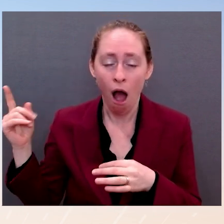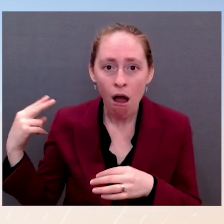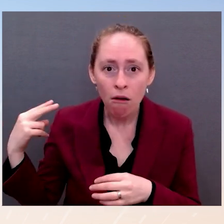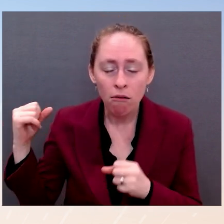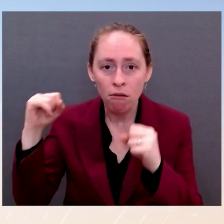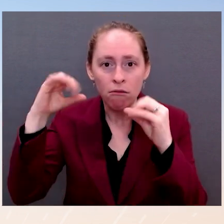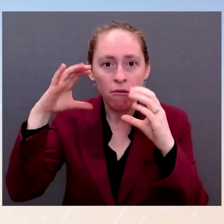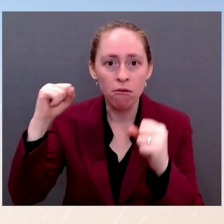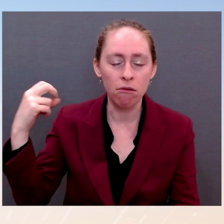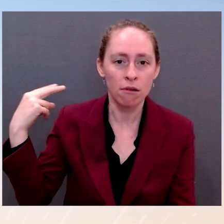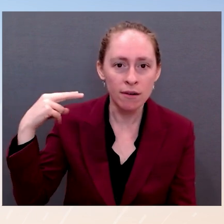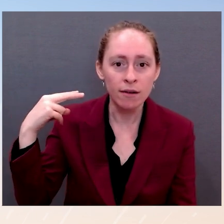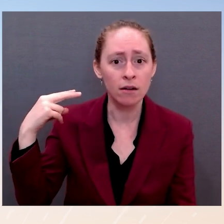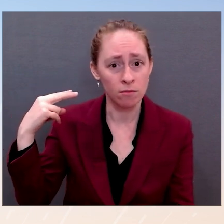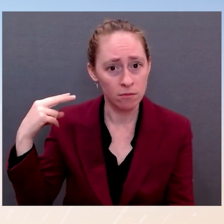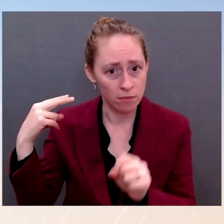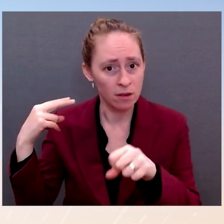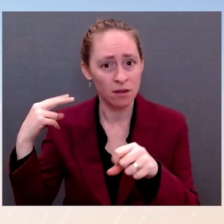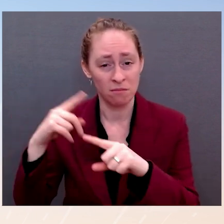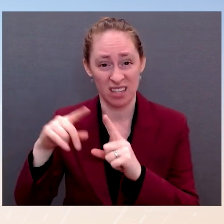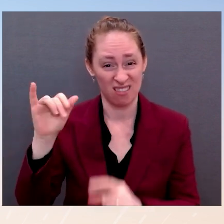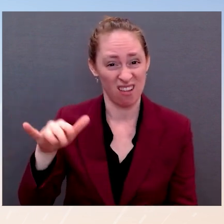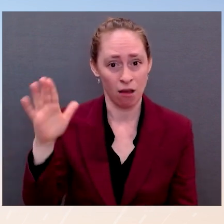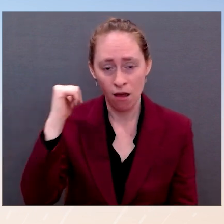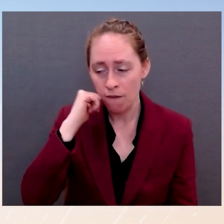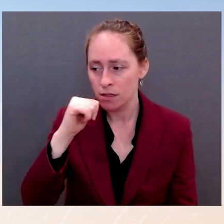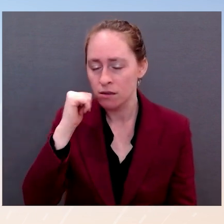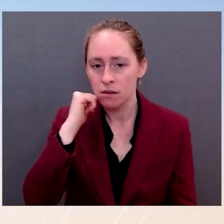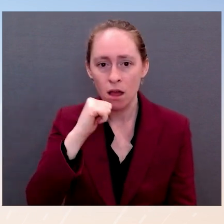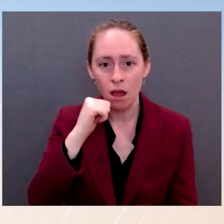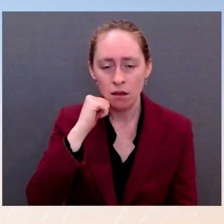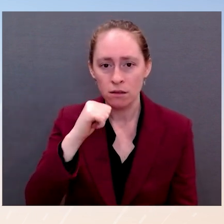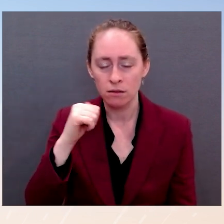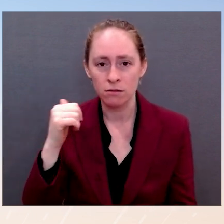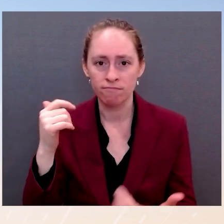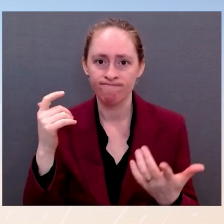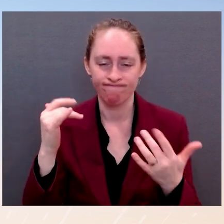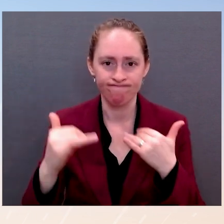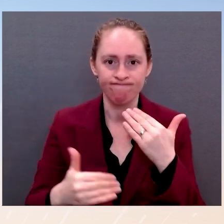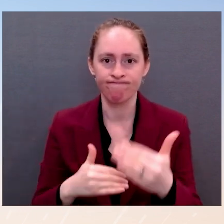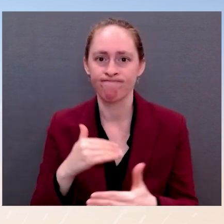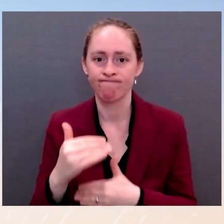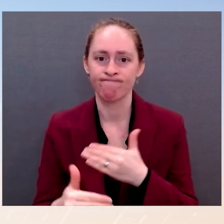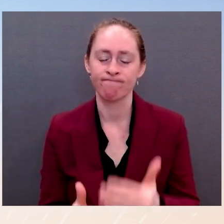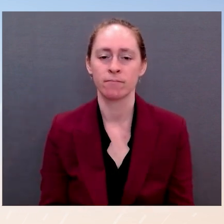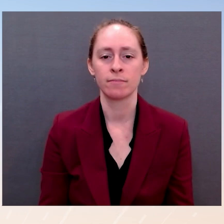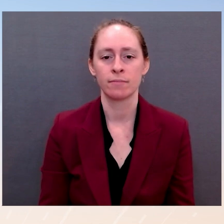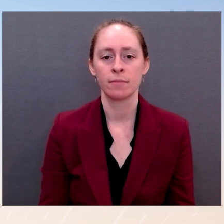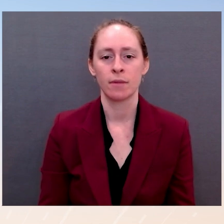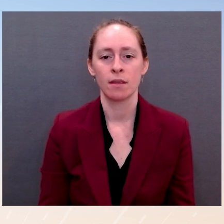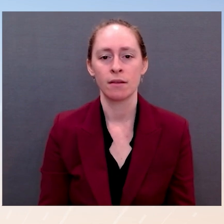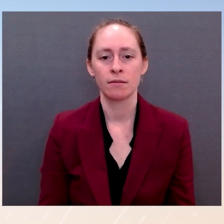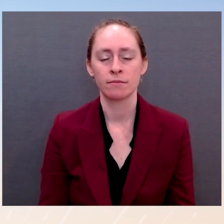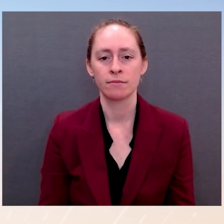he was able to put all that was going on in his day and his life aside to stop thinking